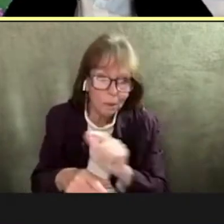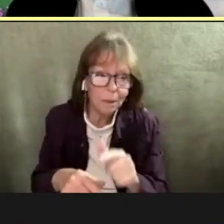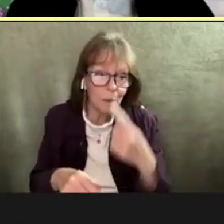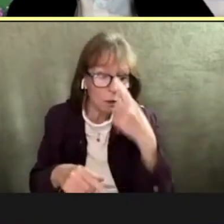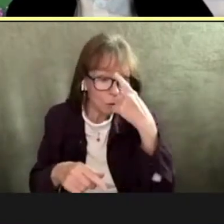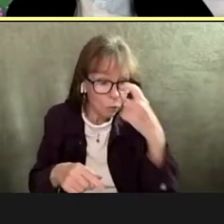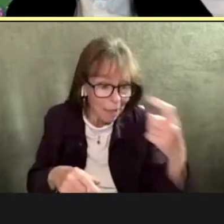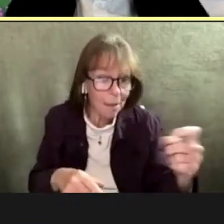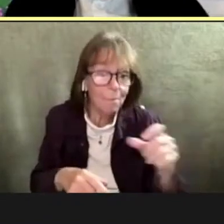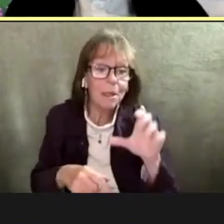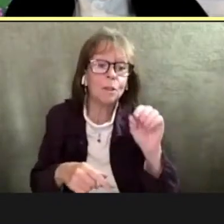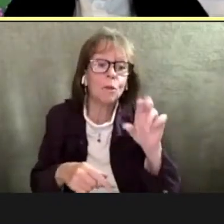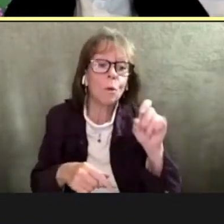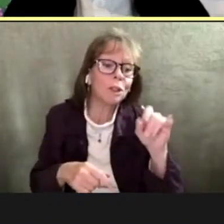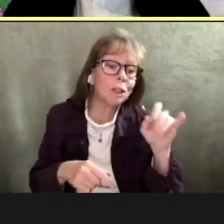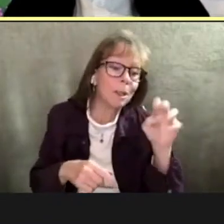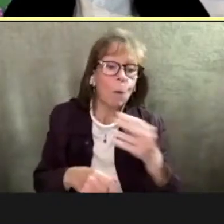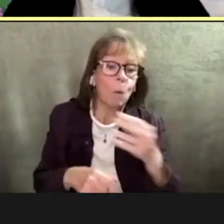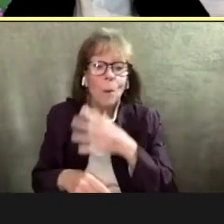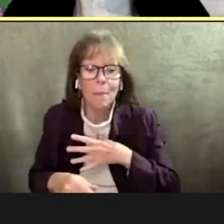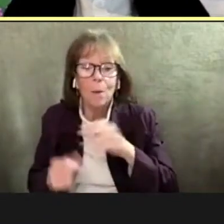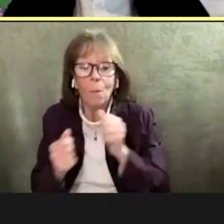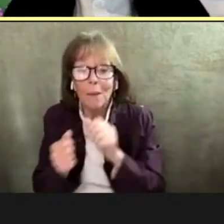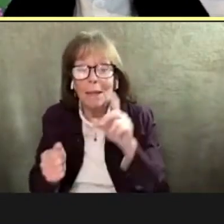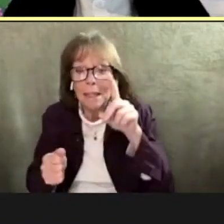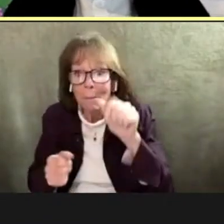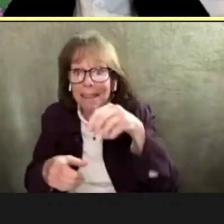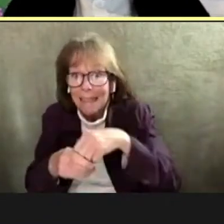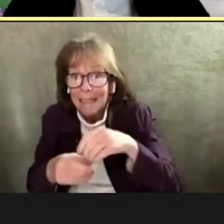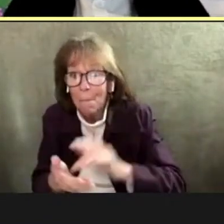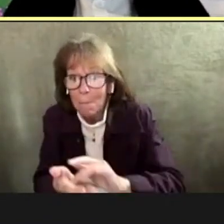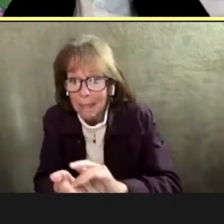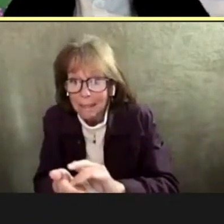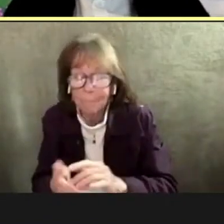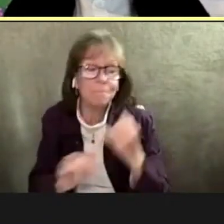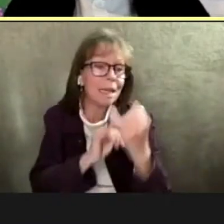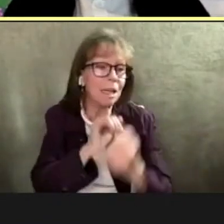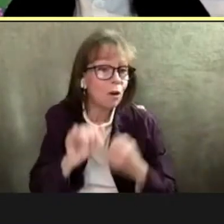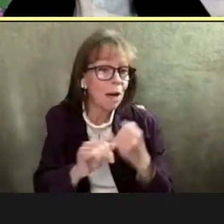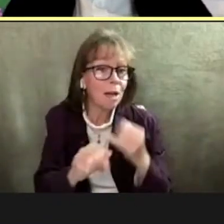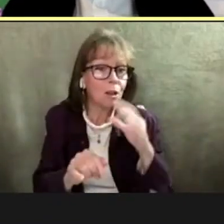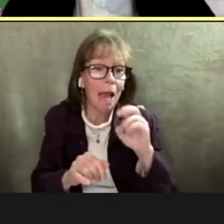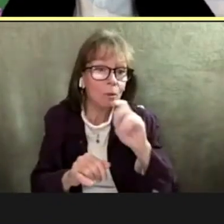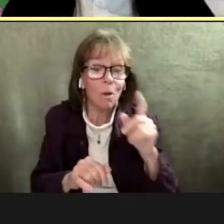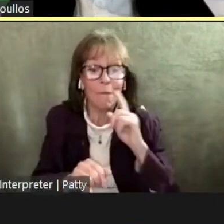the International Council for Disability Inclusion in Medical Education,